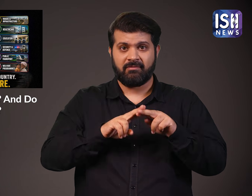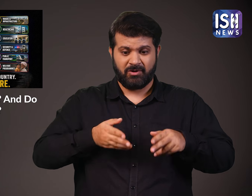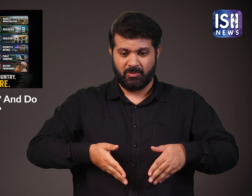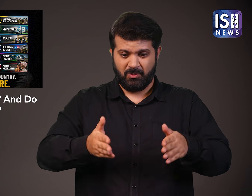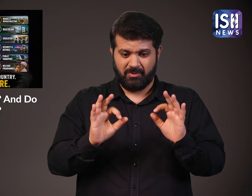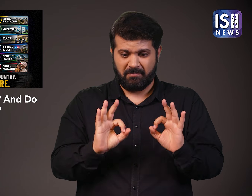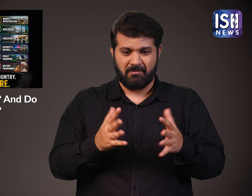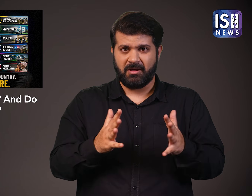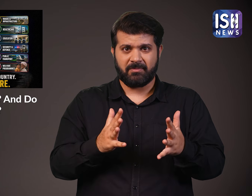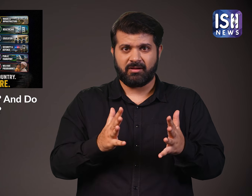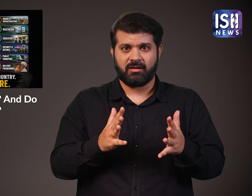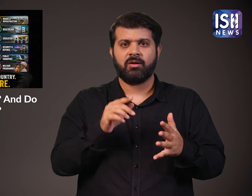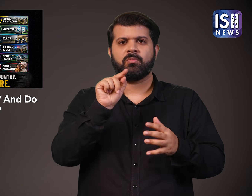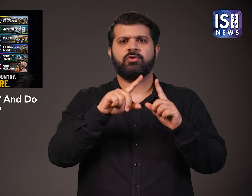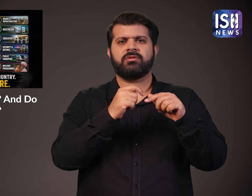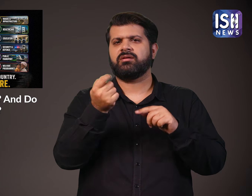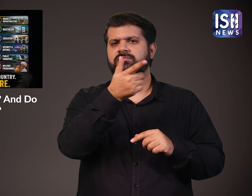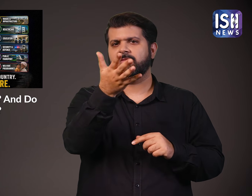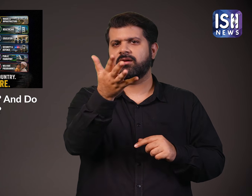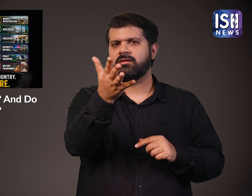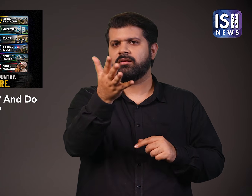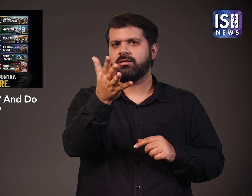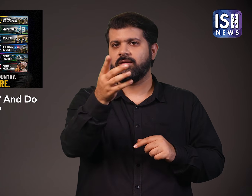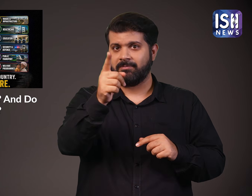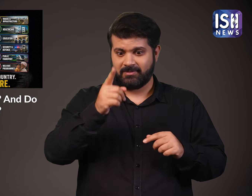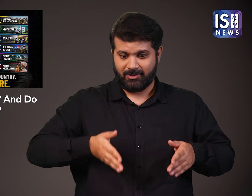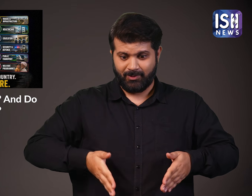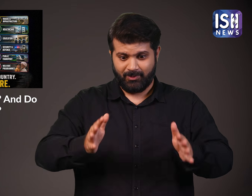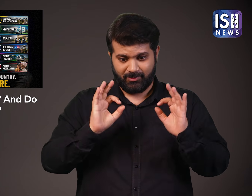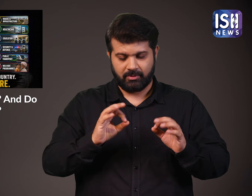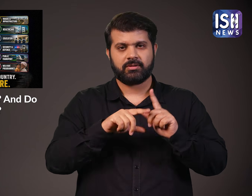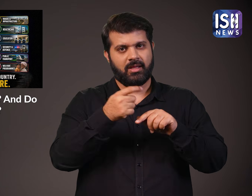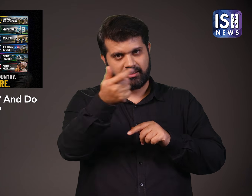Damaged roads can make travel slow and difficult.